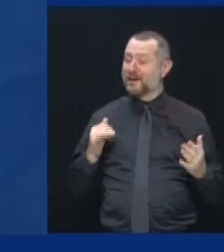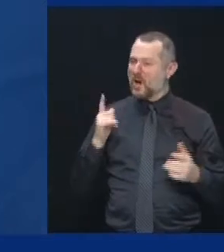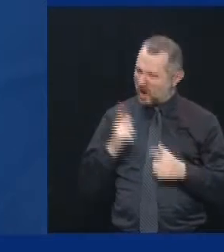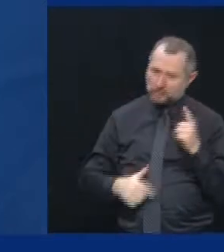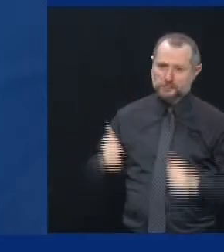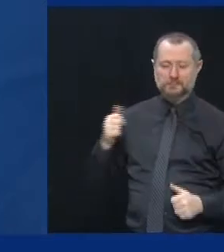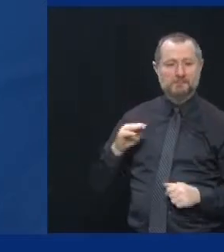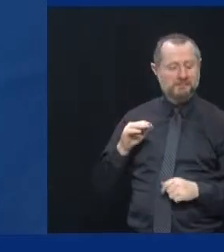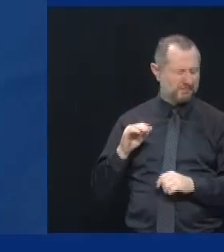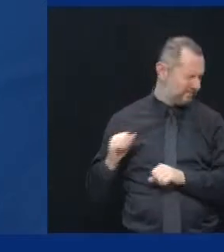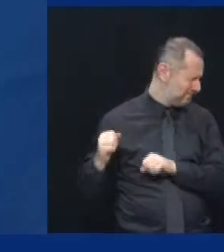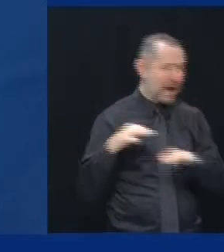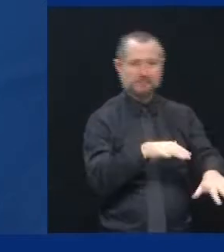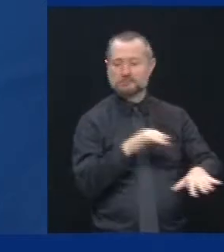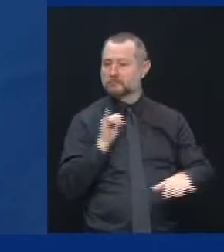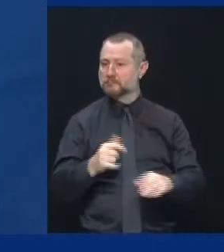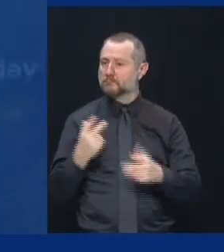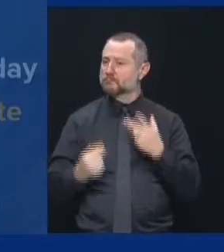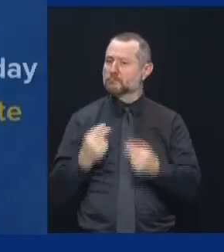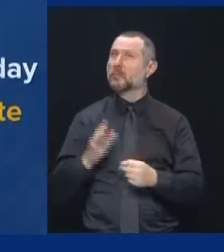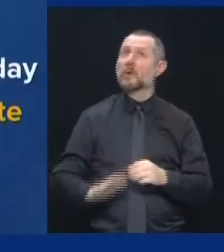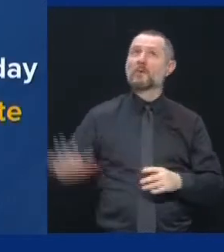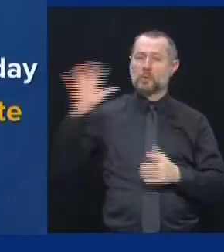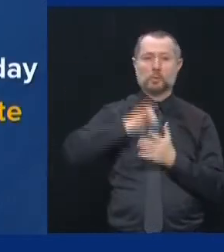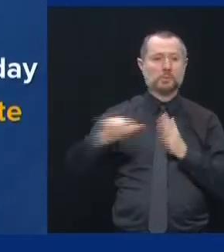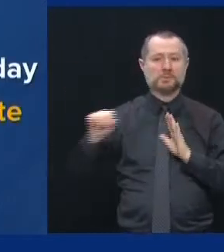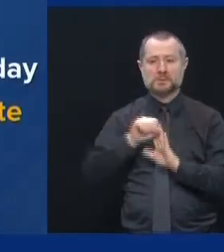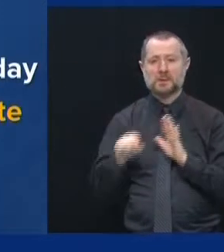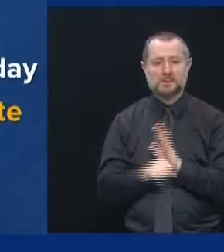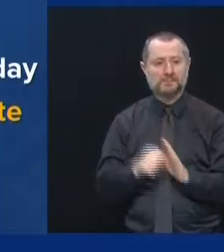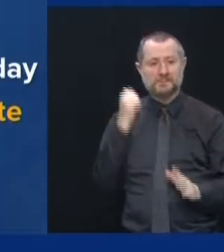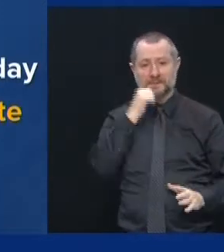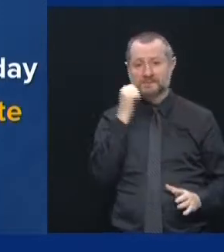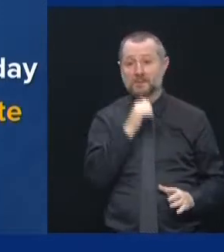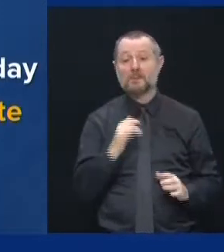VACCINATION SITE THAT THE STATE HAS OPENED TO DATE.